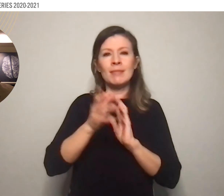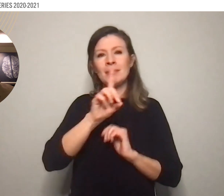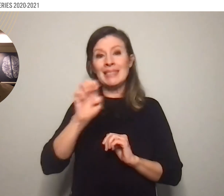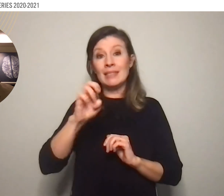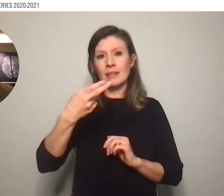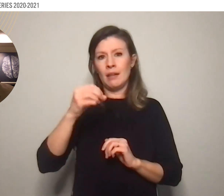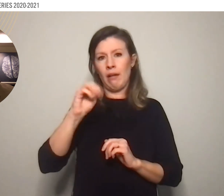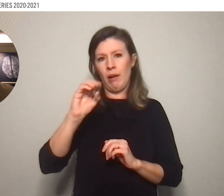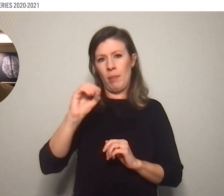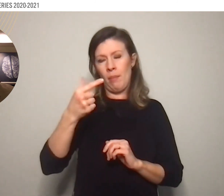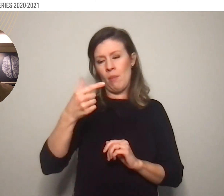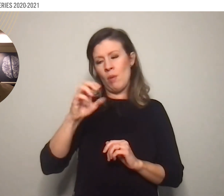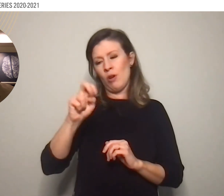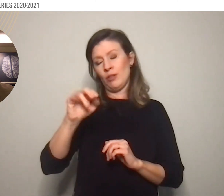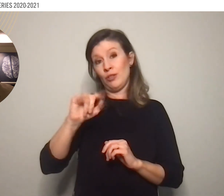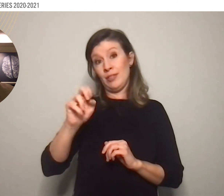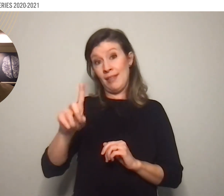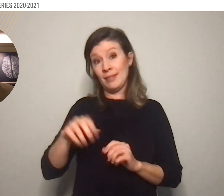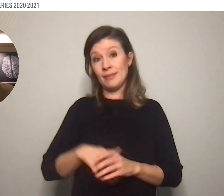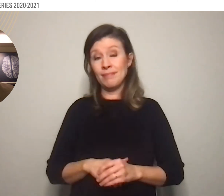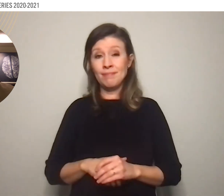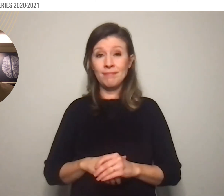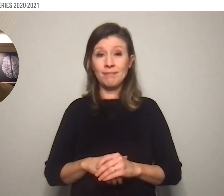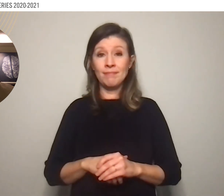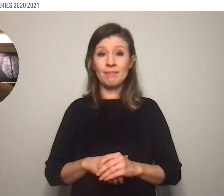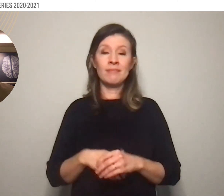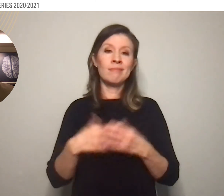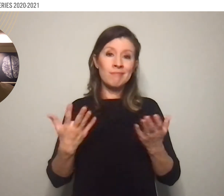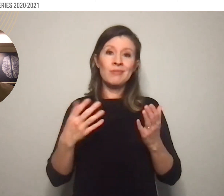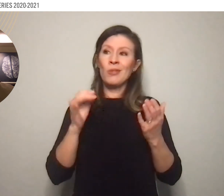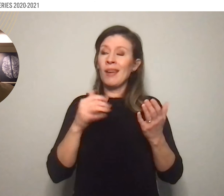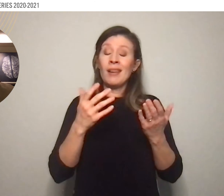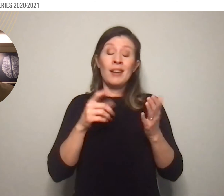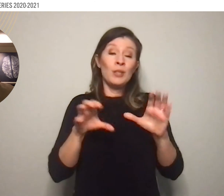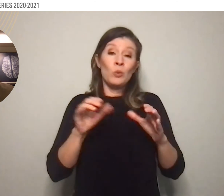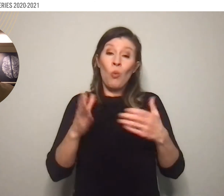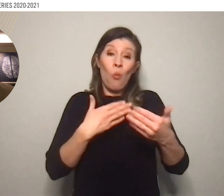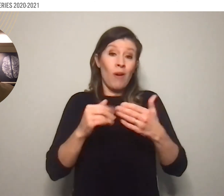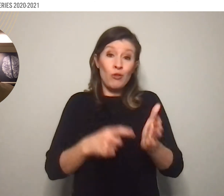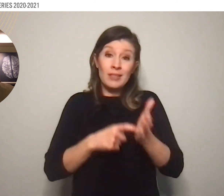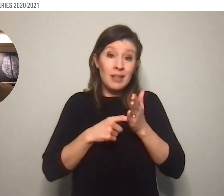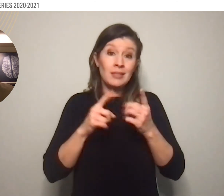so it you know this is doing whatever it takes to consist in in this process.